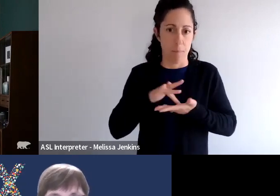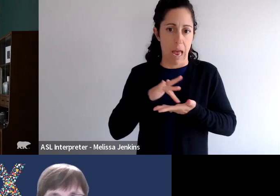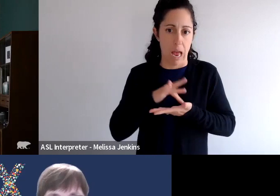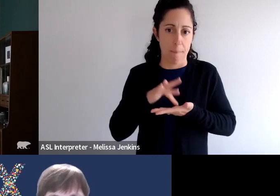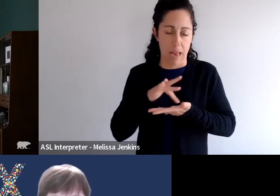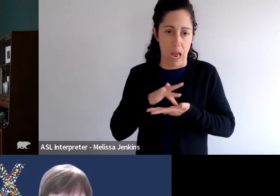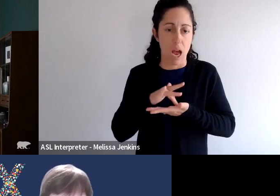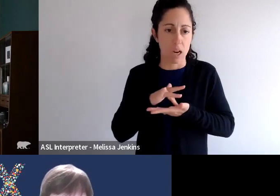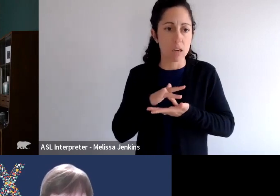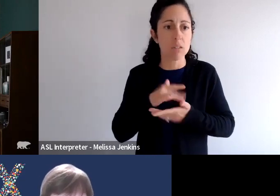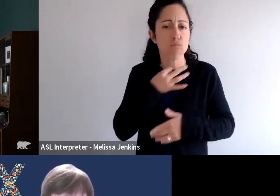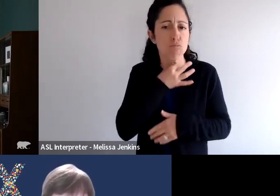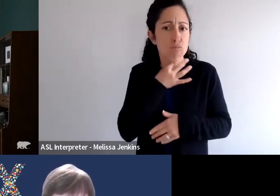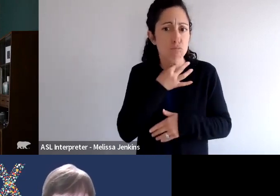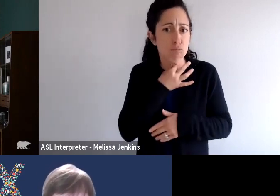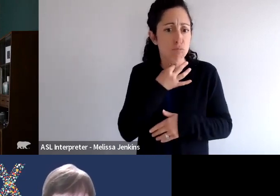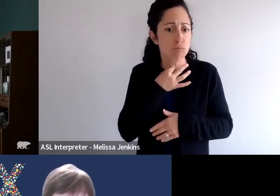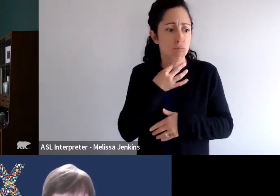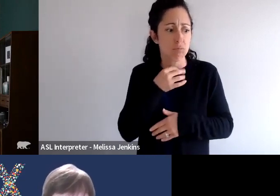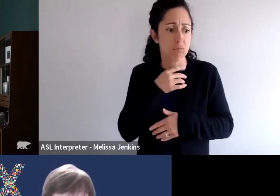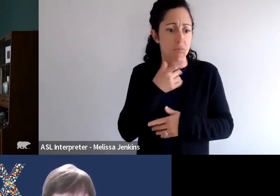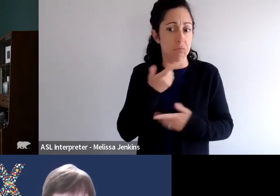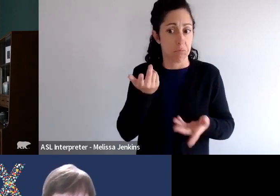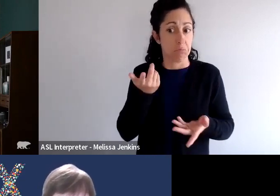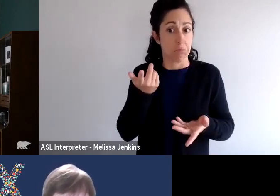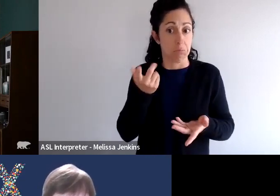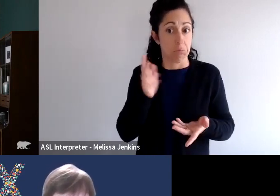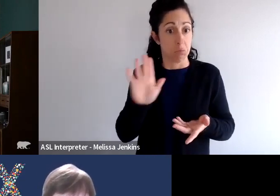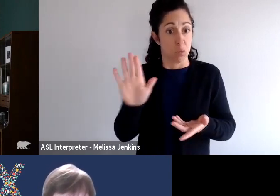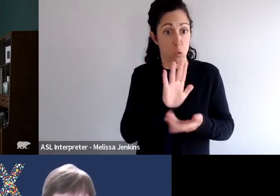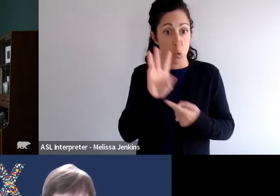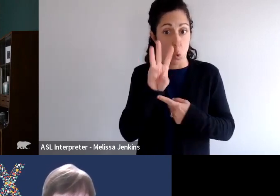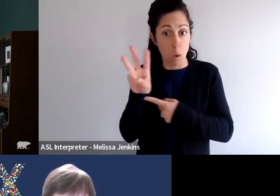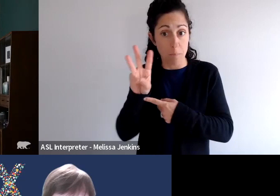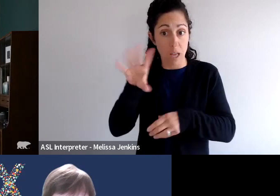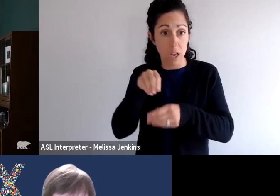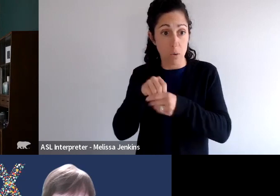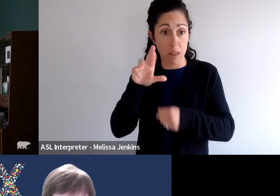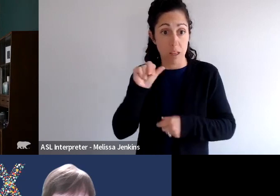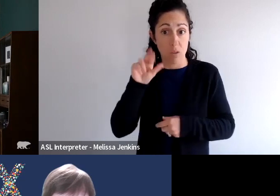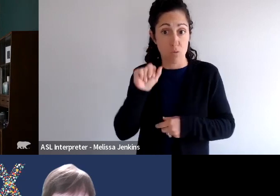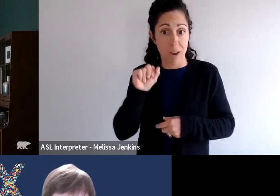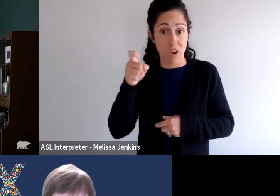um are all the features within the website and RX's web- uh RARE-X's website